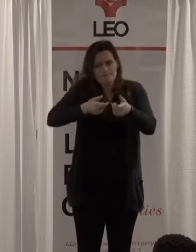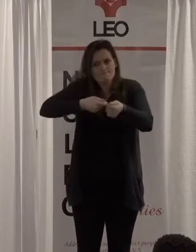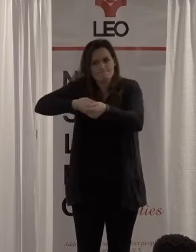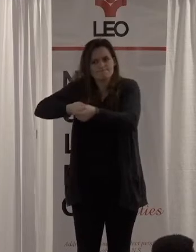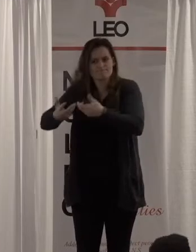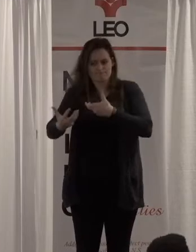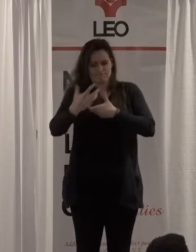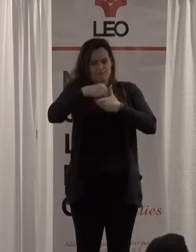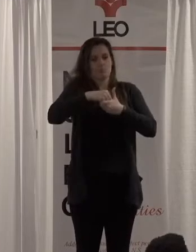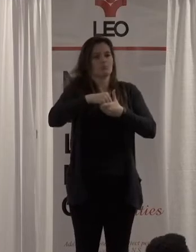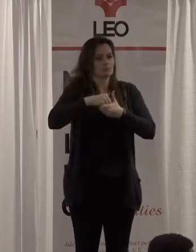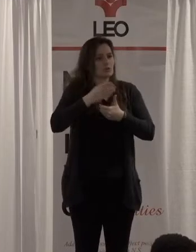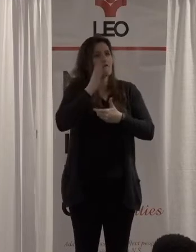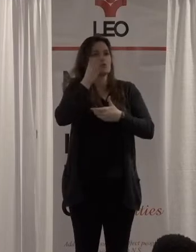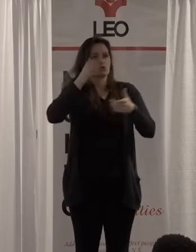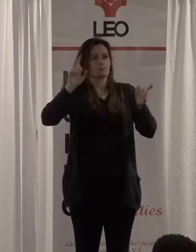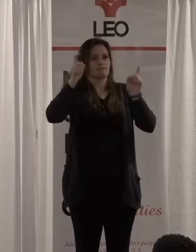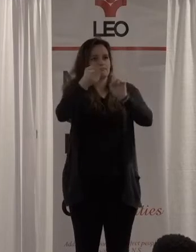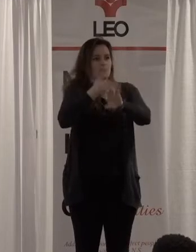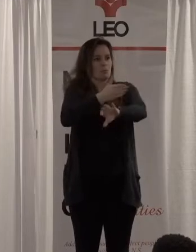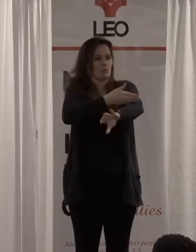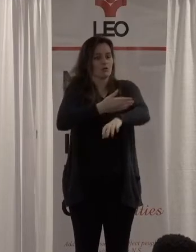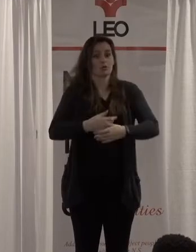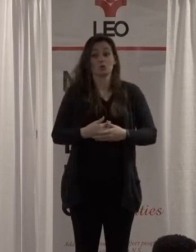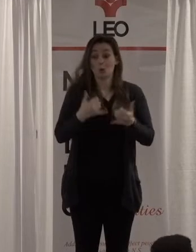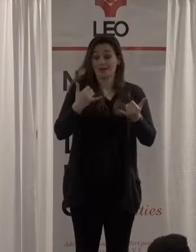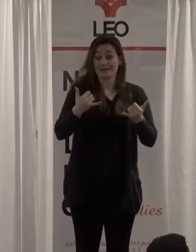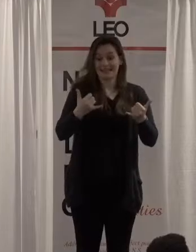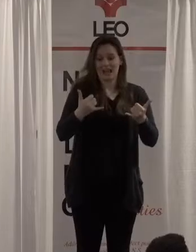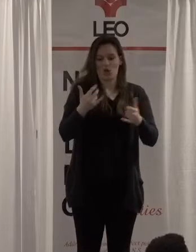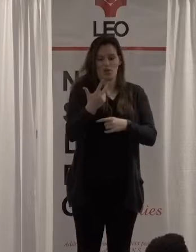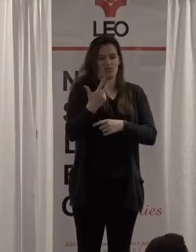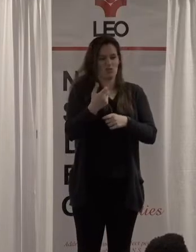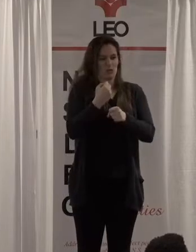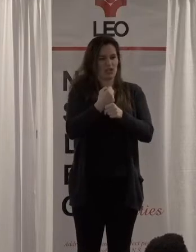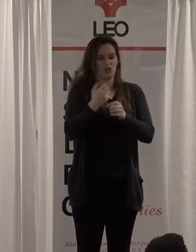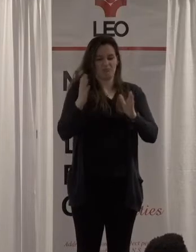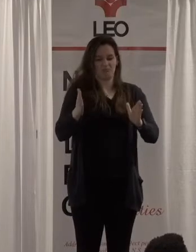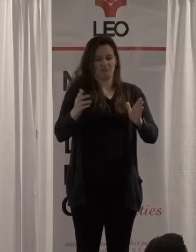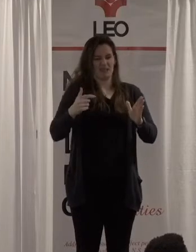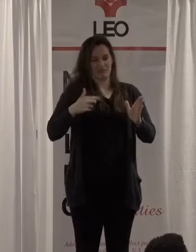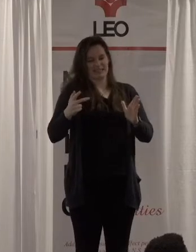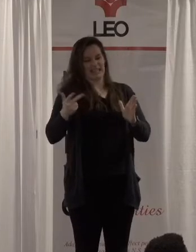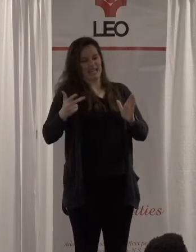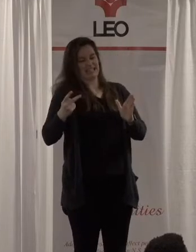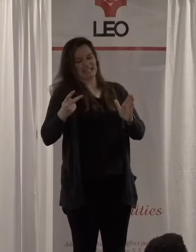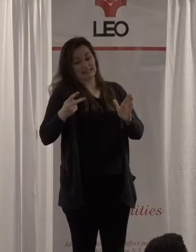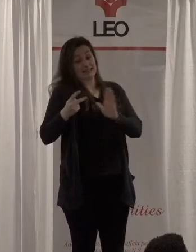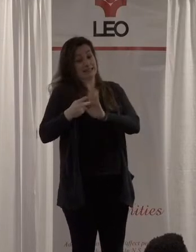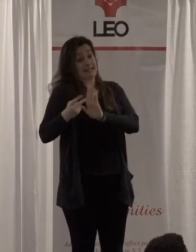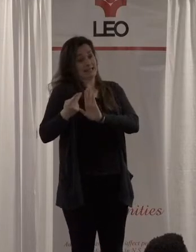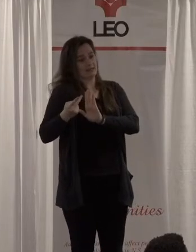SO I'M CURRENTLY IN MY SECOND THREE-YEAR TERM ON THE BOARD AND NOW PROUDLY SERVING AS VICE CHAIR.